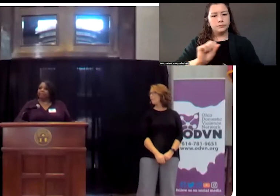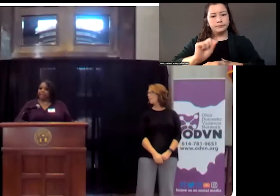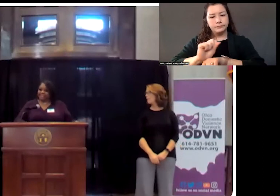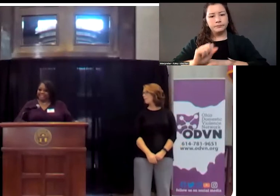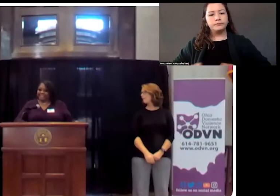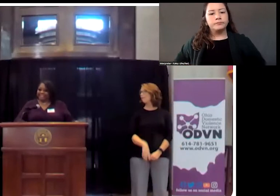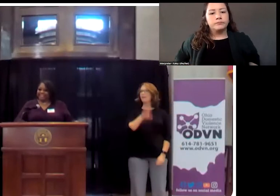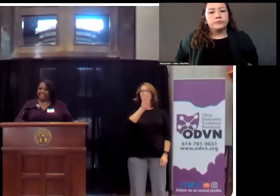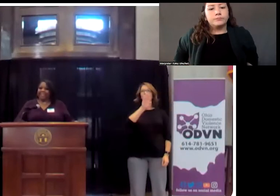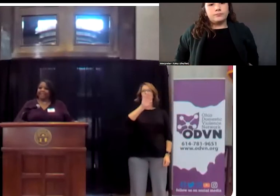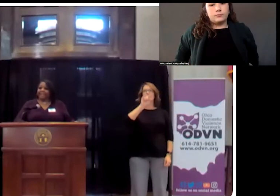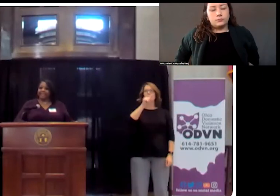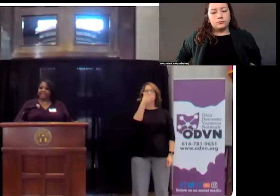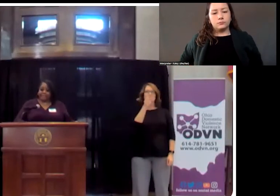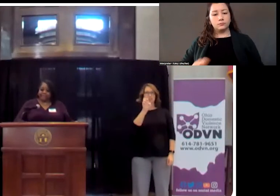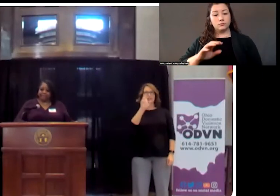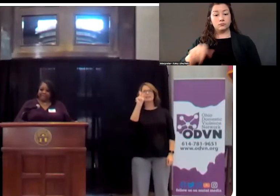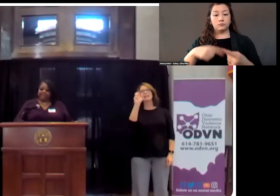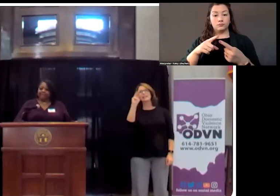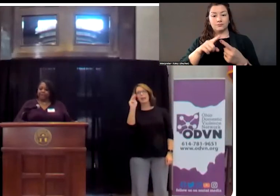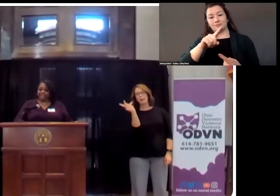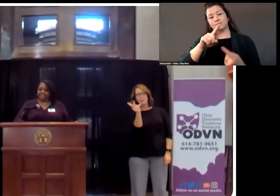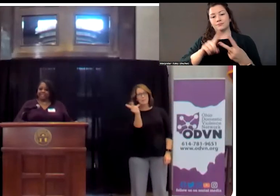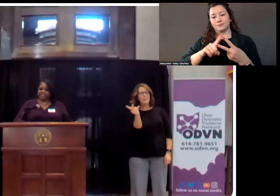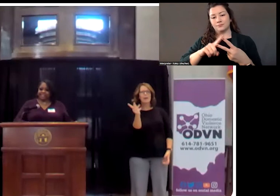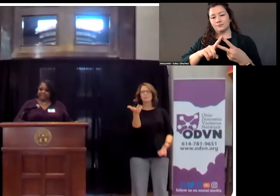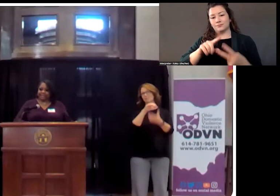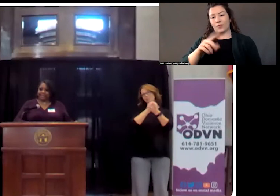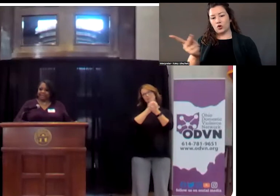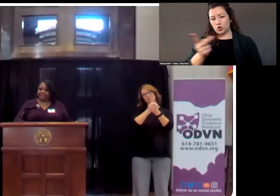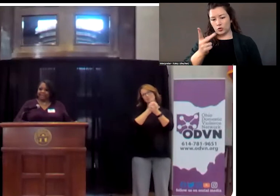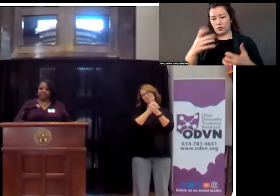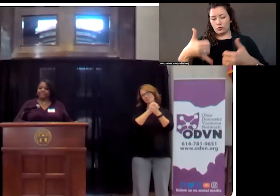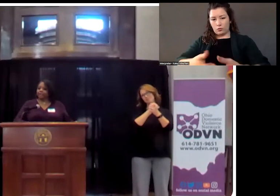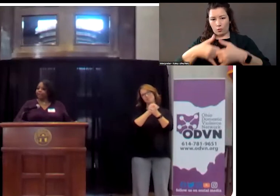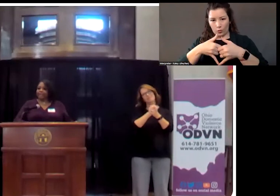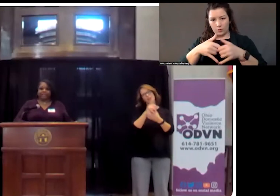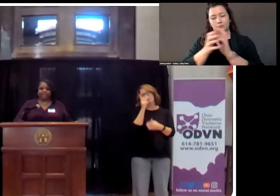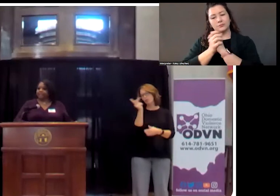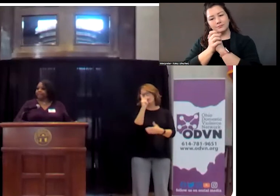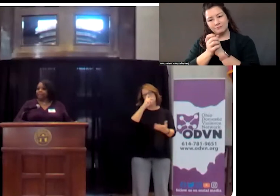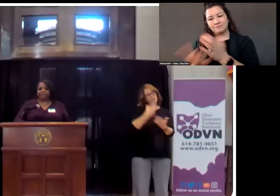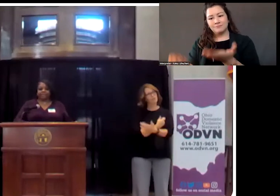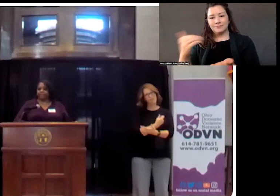Bridget and Kim, congratulations again. You deserve it.